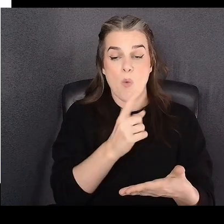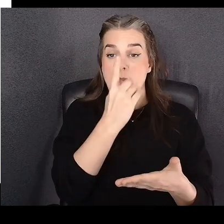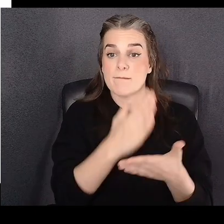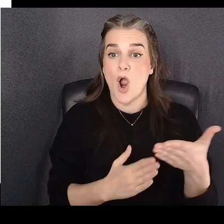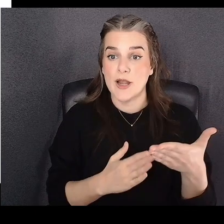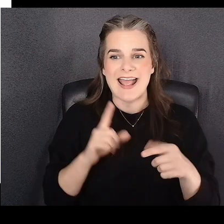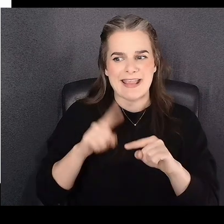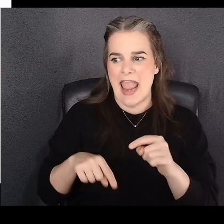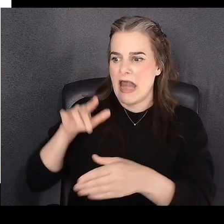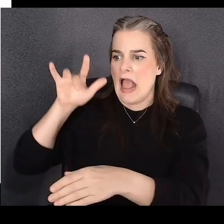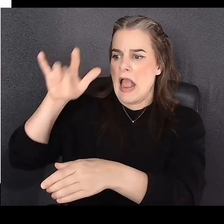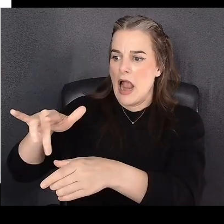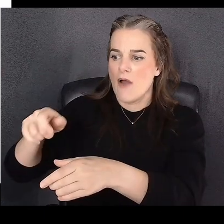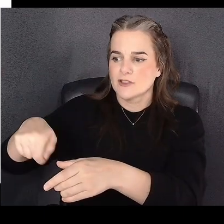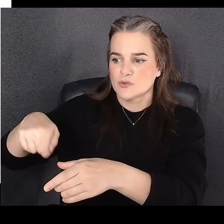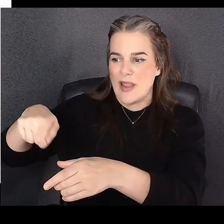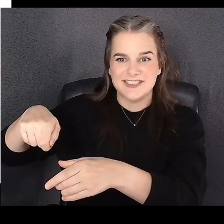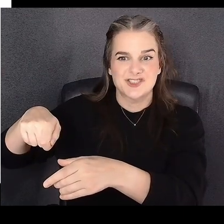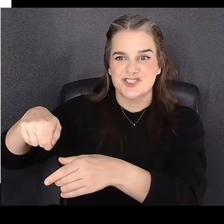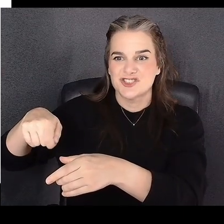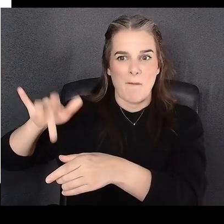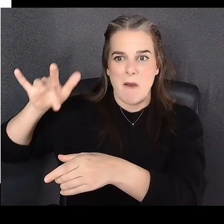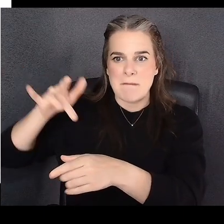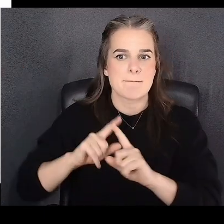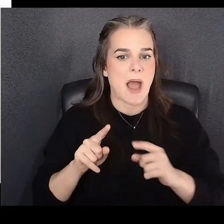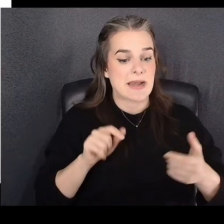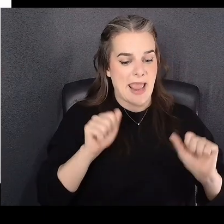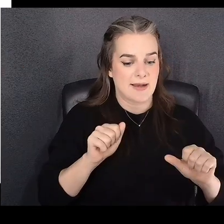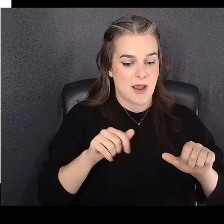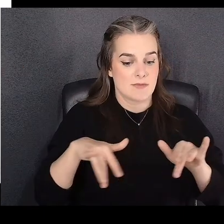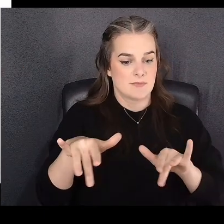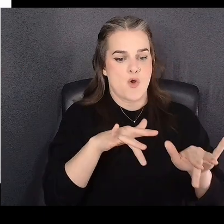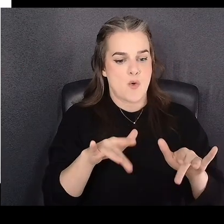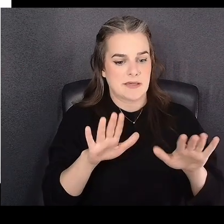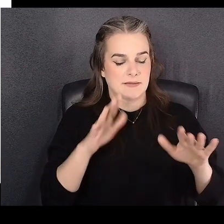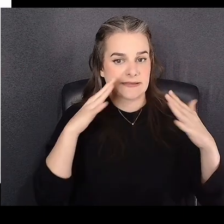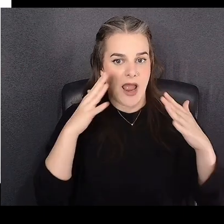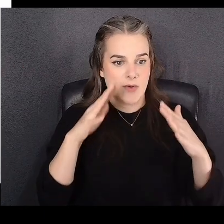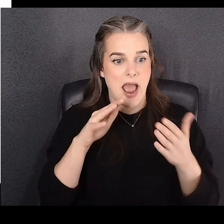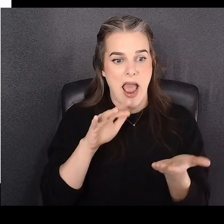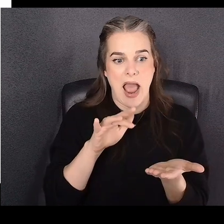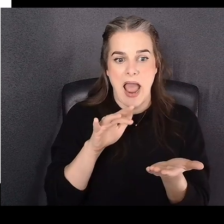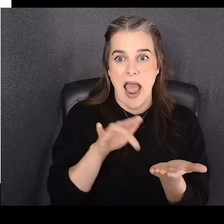but we can adapt through recording a sound on an iPad with just a quick gesture button,